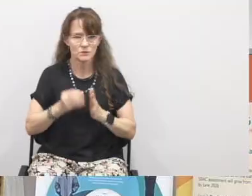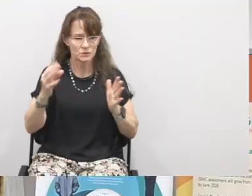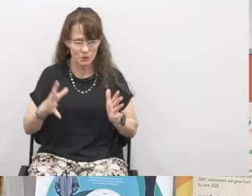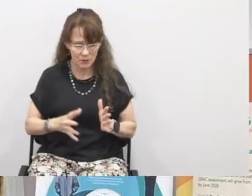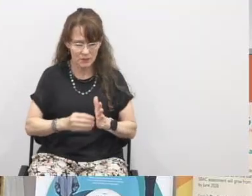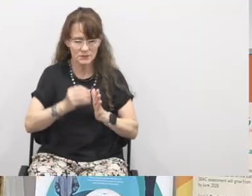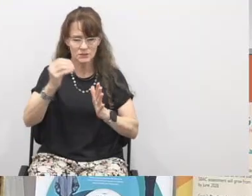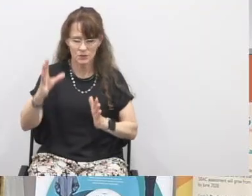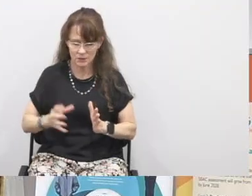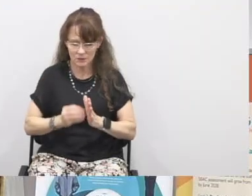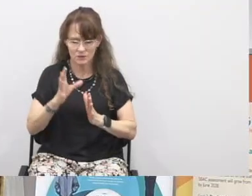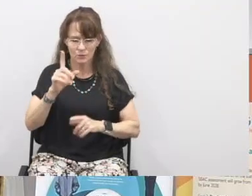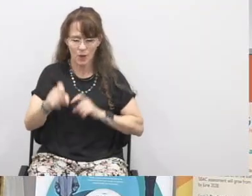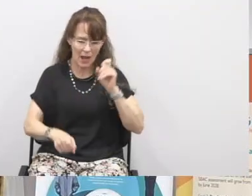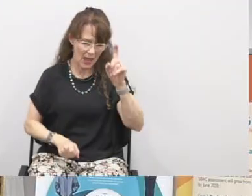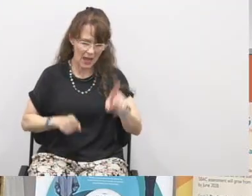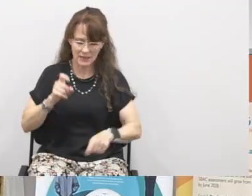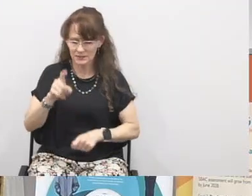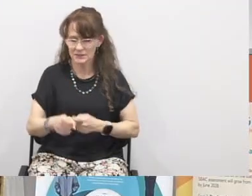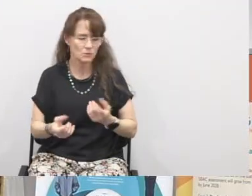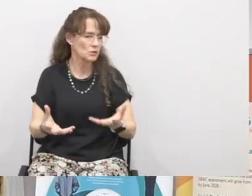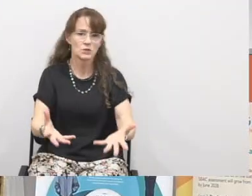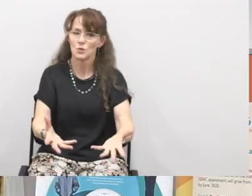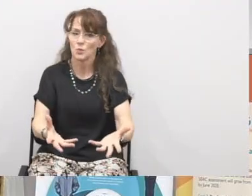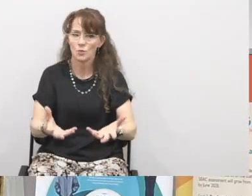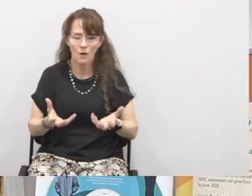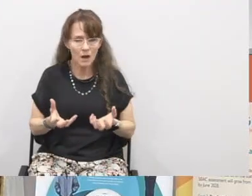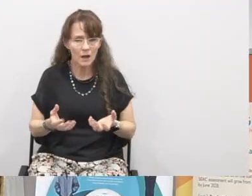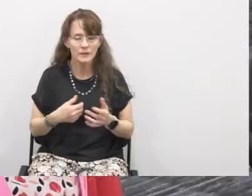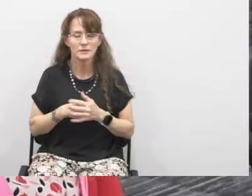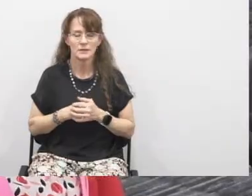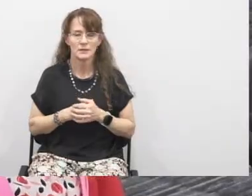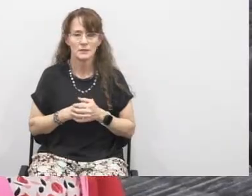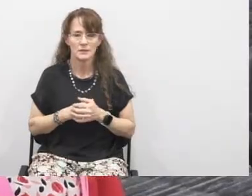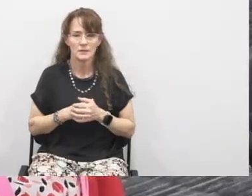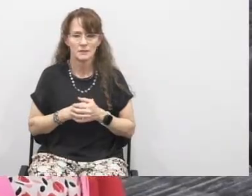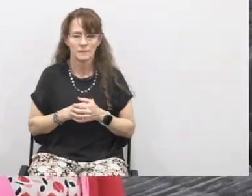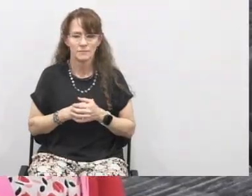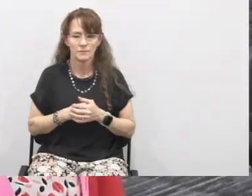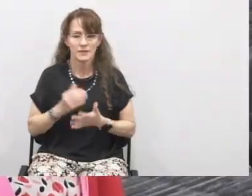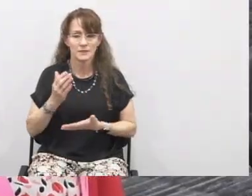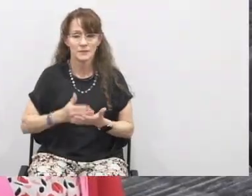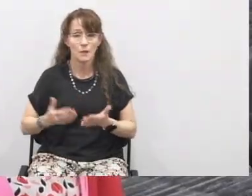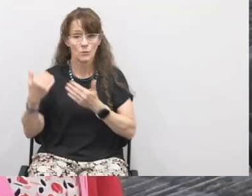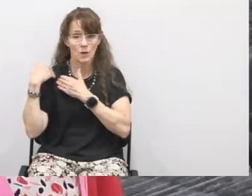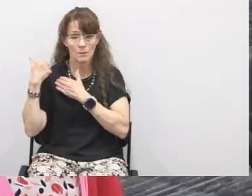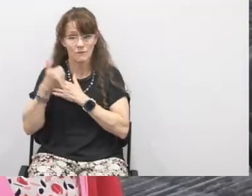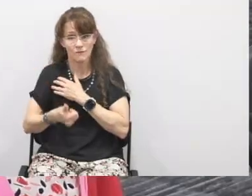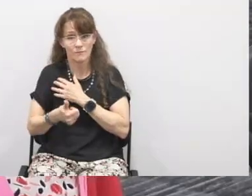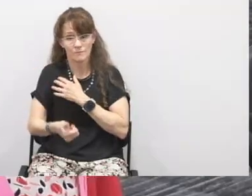We're asking students what it is that they want and that comes with some accountability. So when you say,